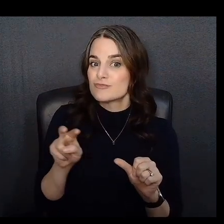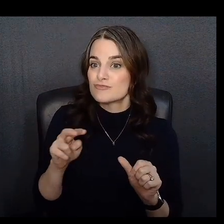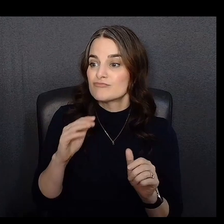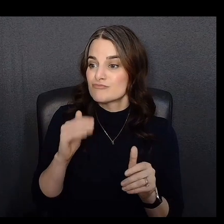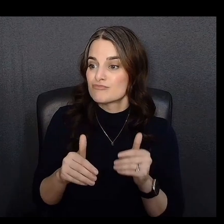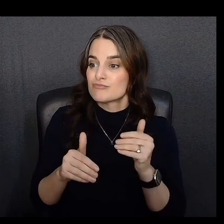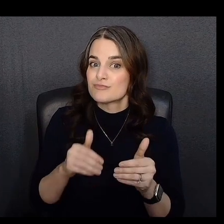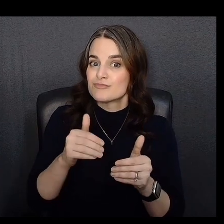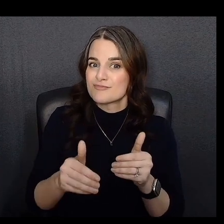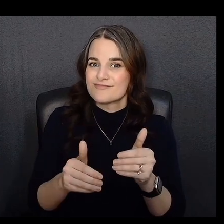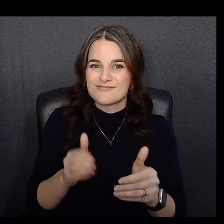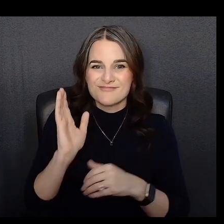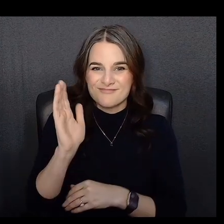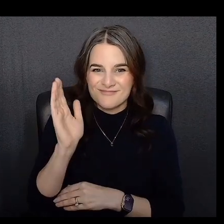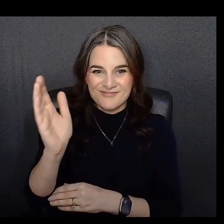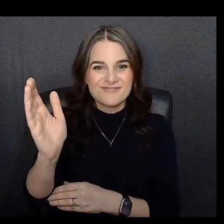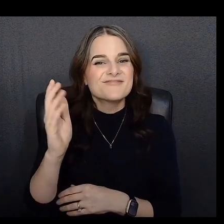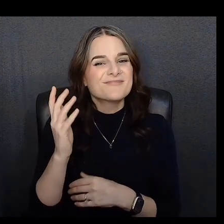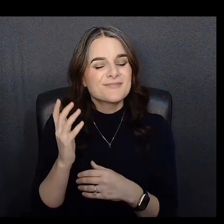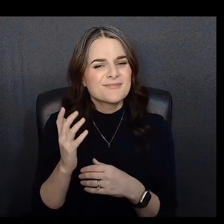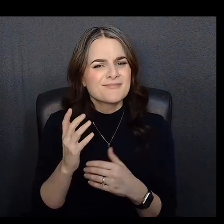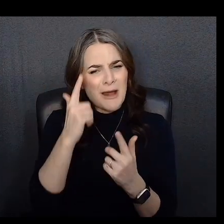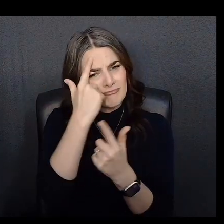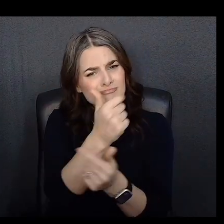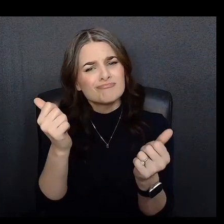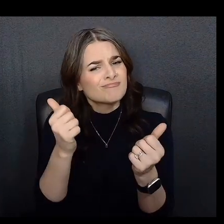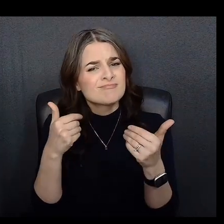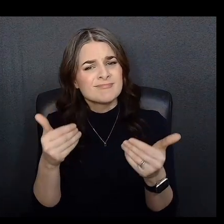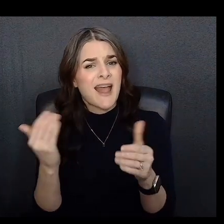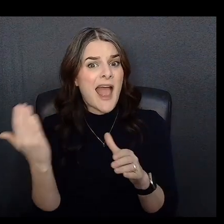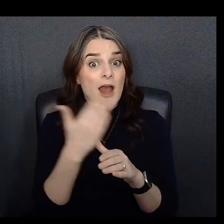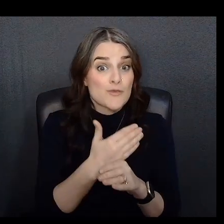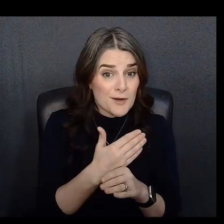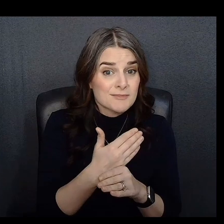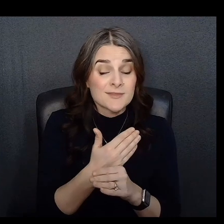as we go along, but feel free to interrupt, ask those questions,